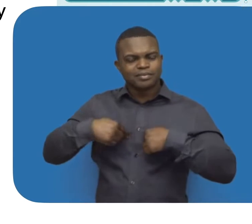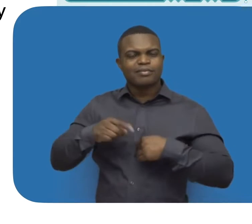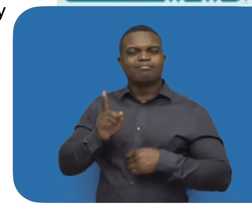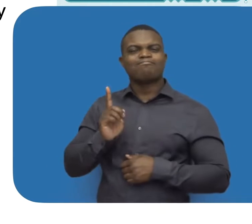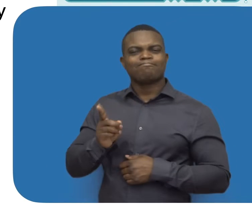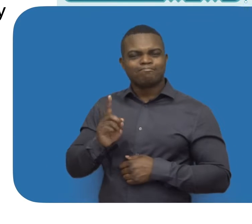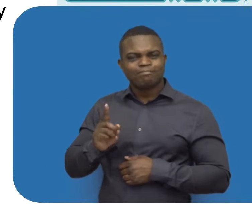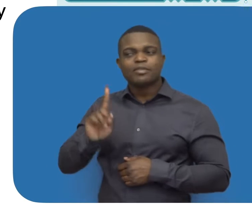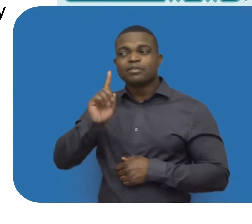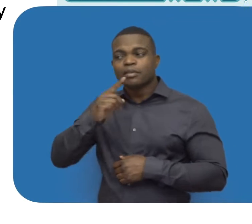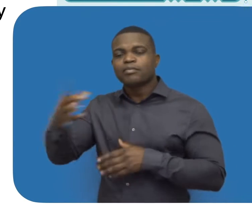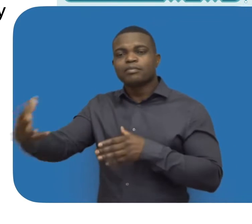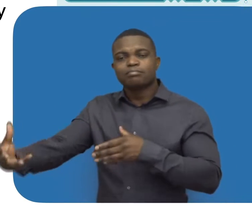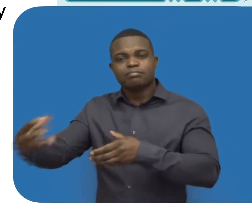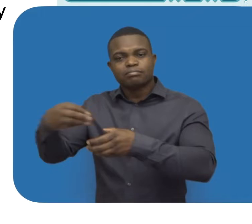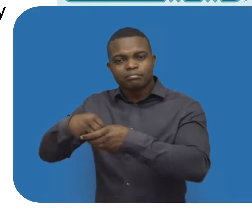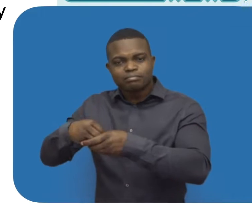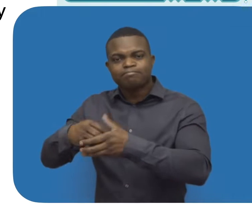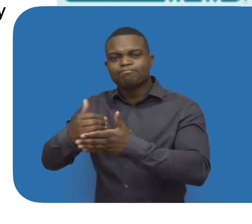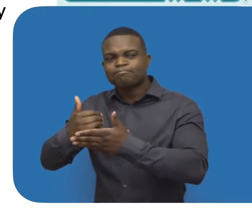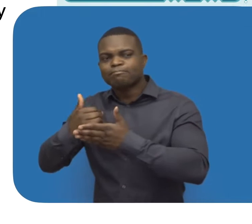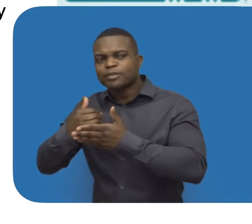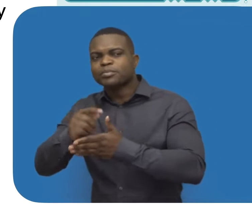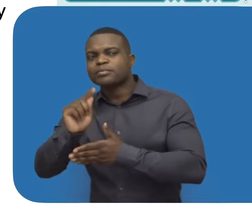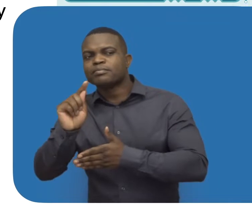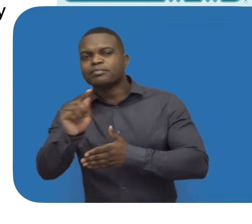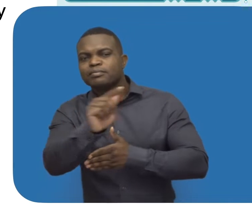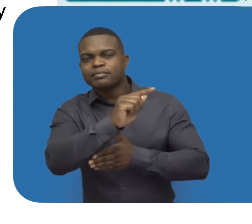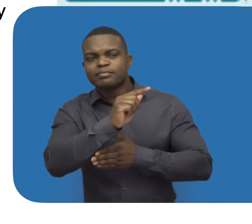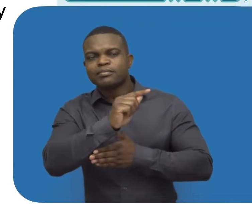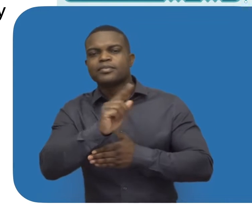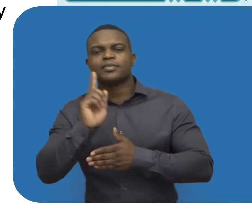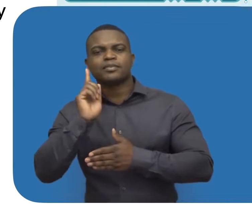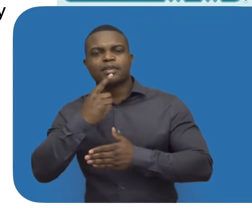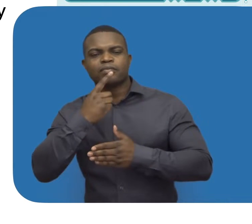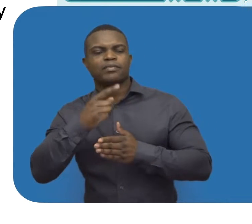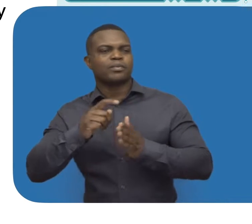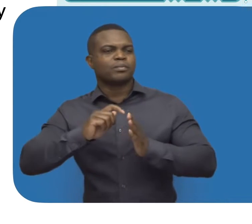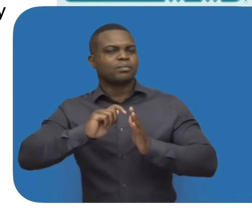In addition, a focus group of deaf users was formed to guide project decisions